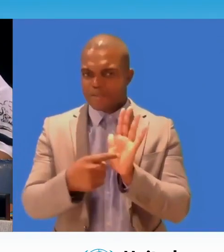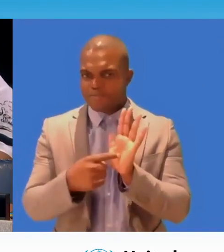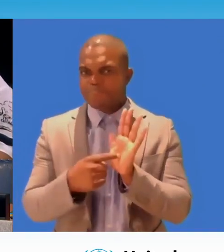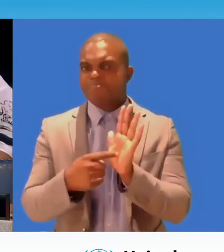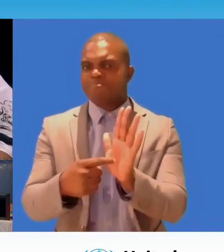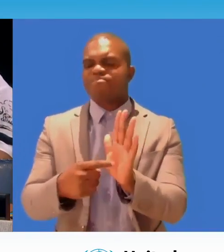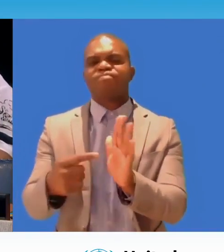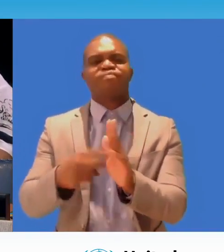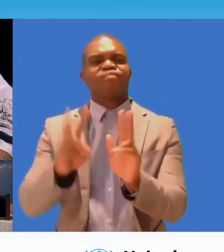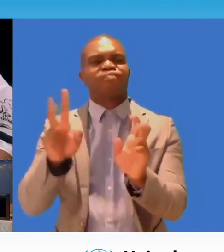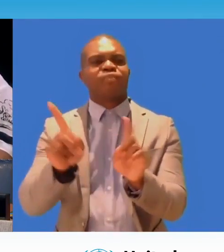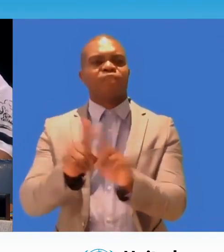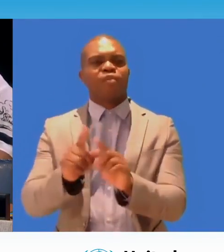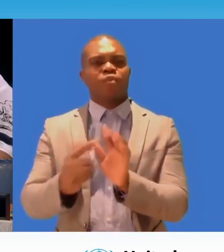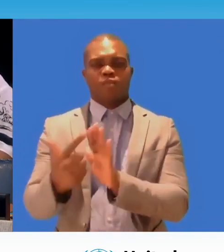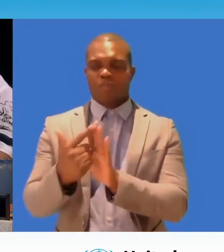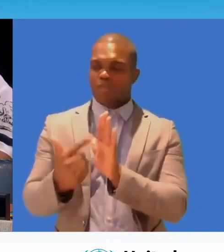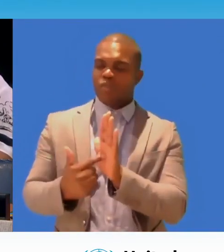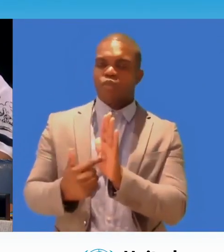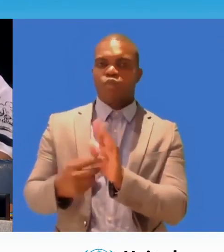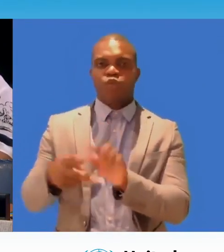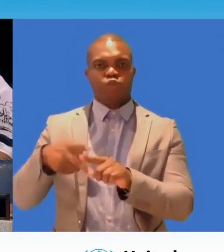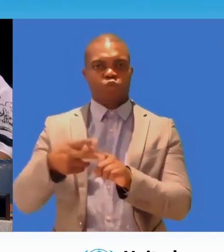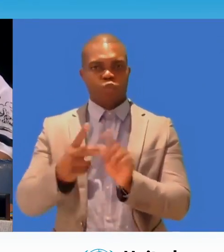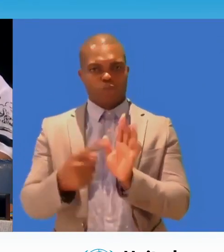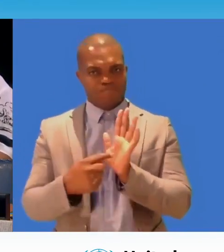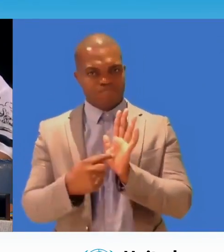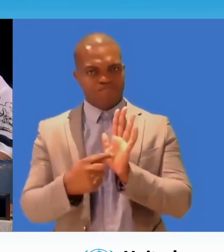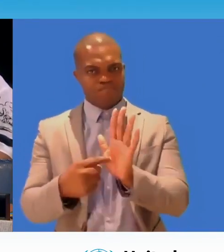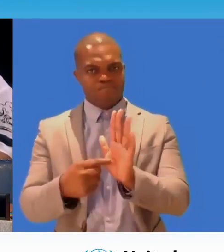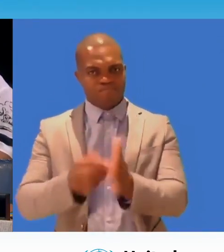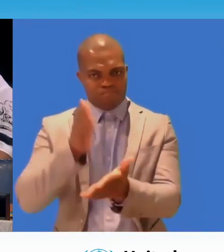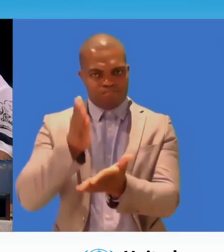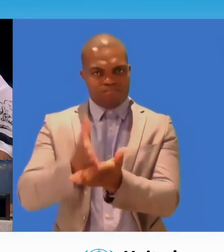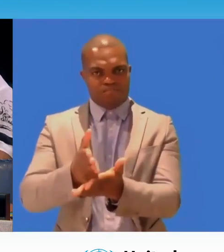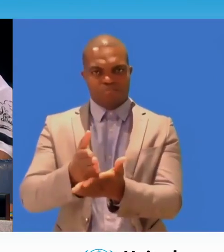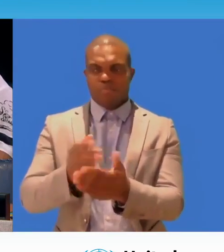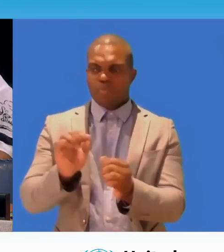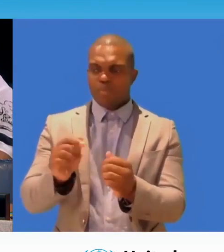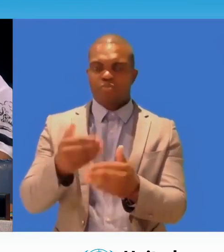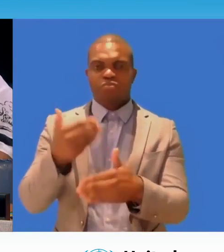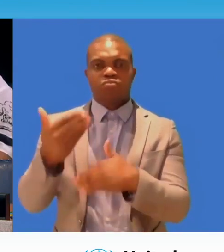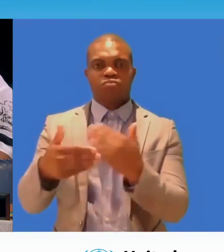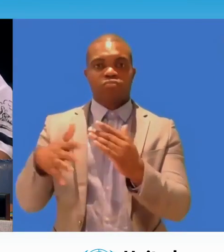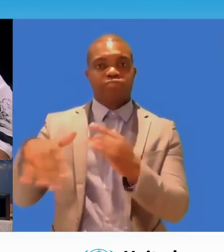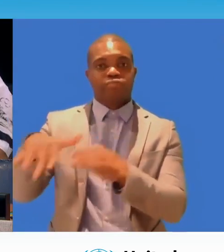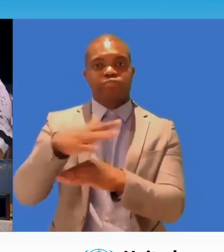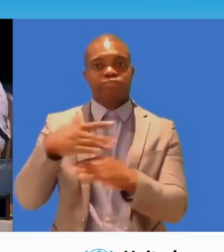with disabilities worldwide validity is just one of only a very small number of